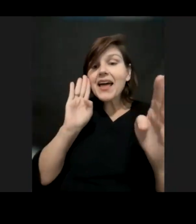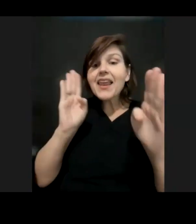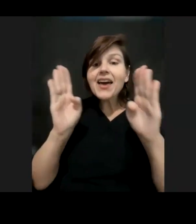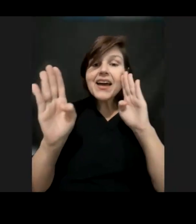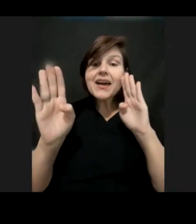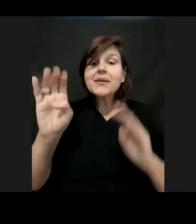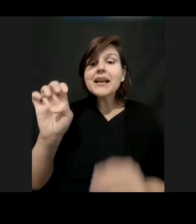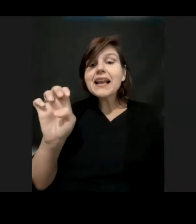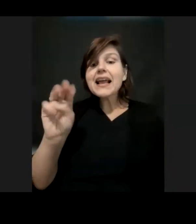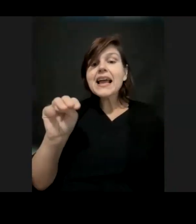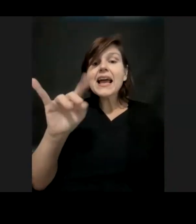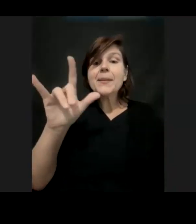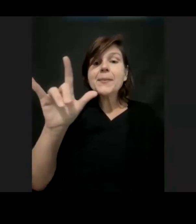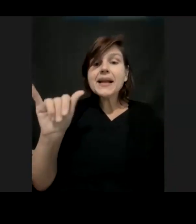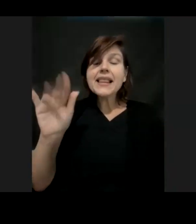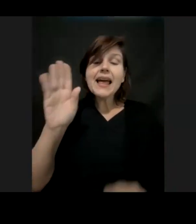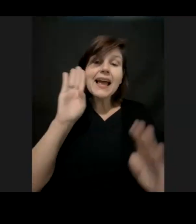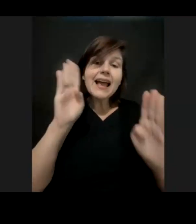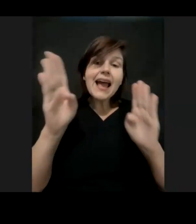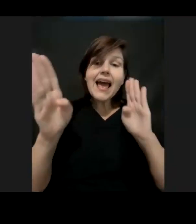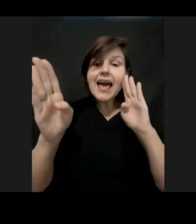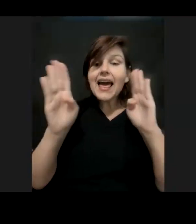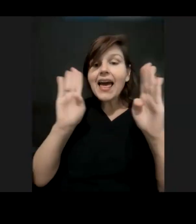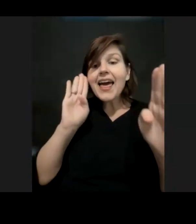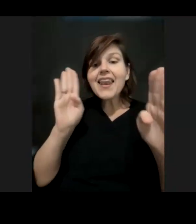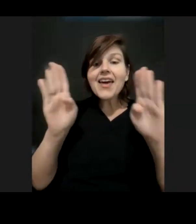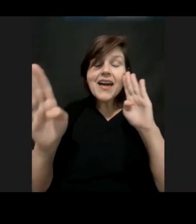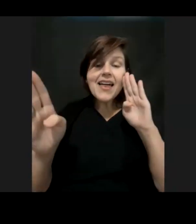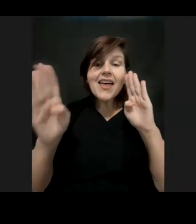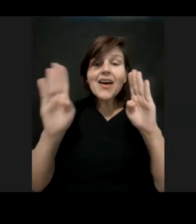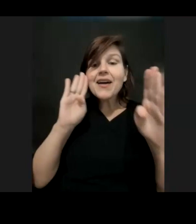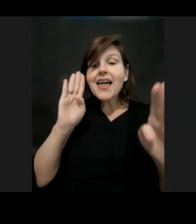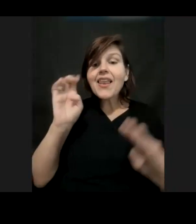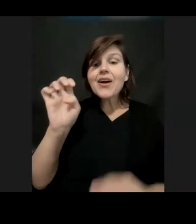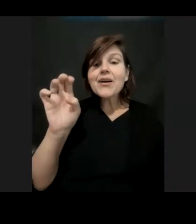Emily, whoop! Hello, hello, hello, Emily!